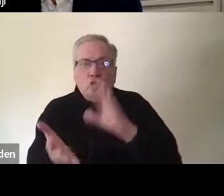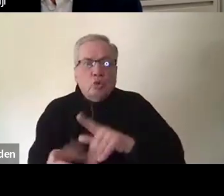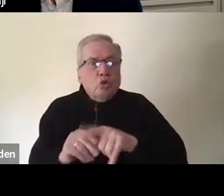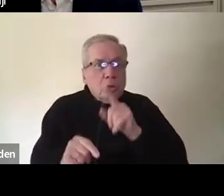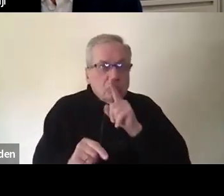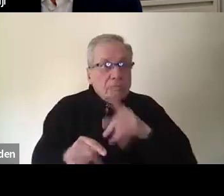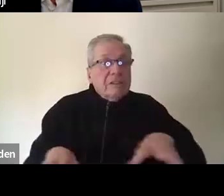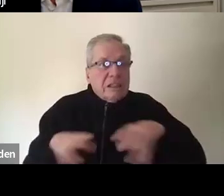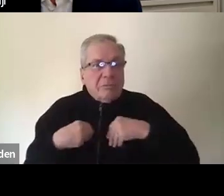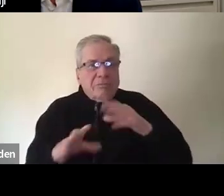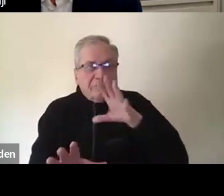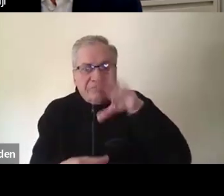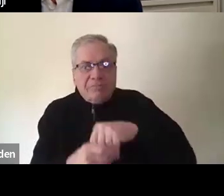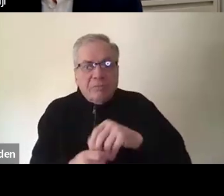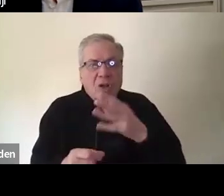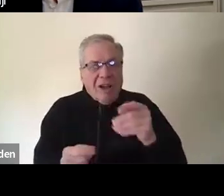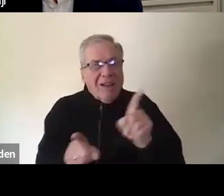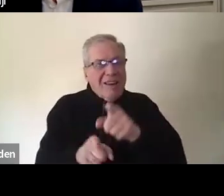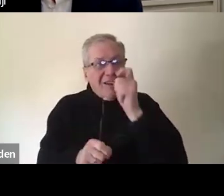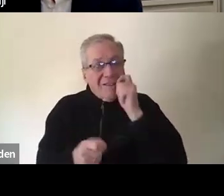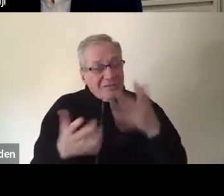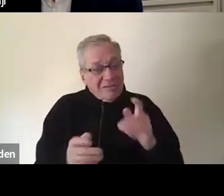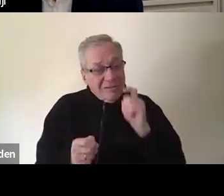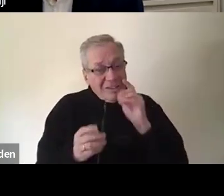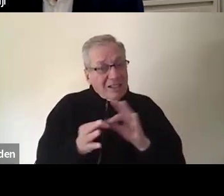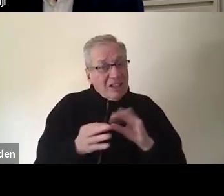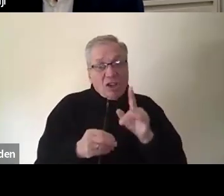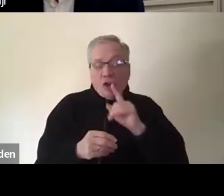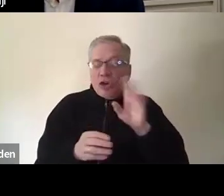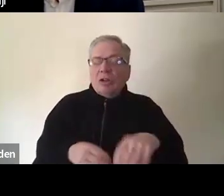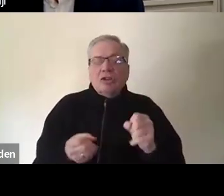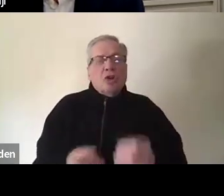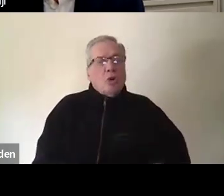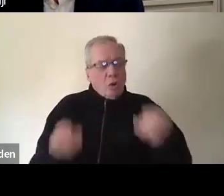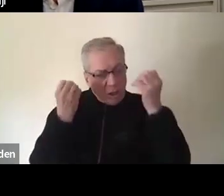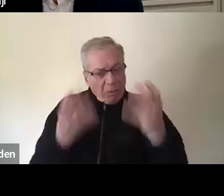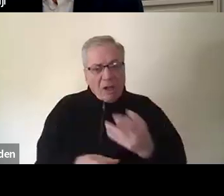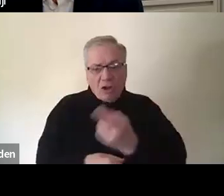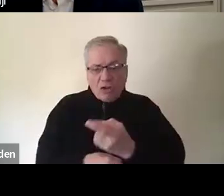And also echoing what Diana said, there were so many resources and professional development